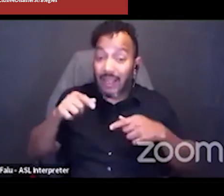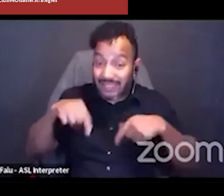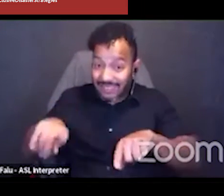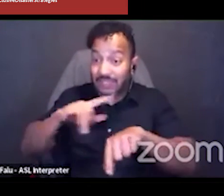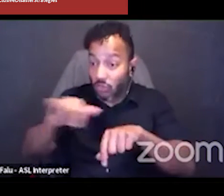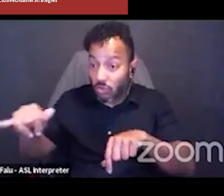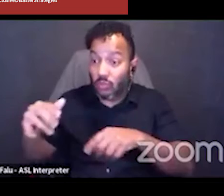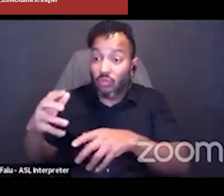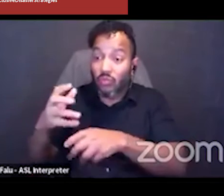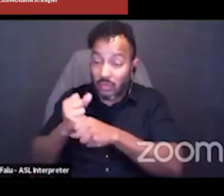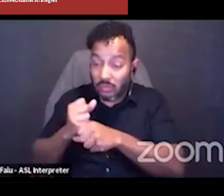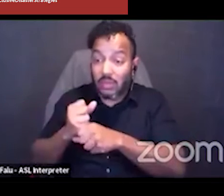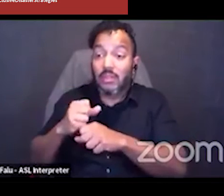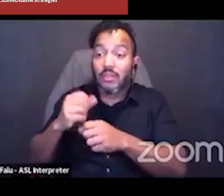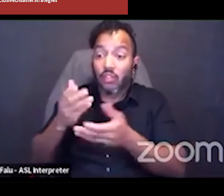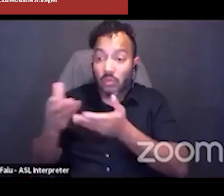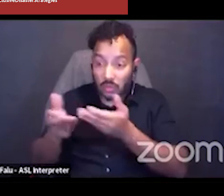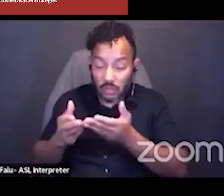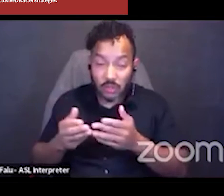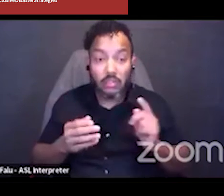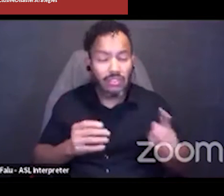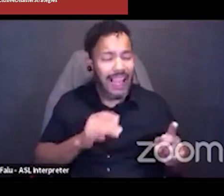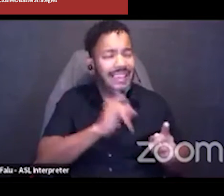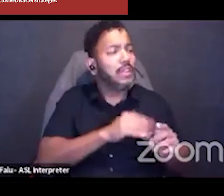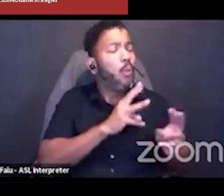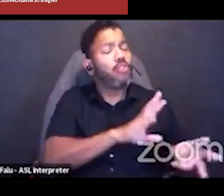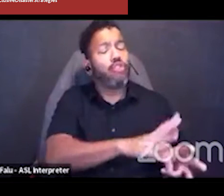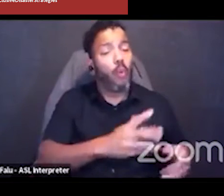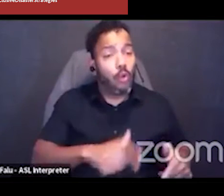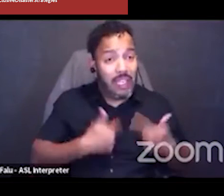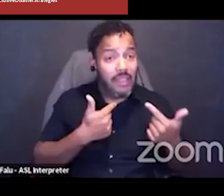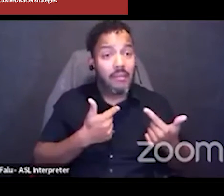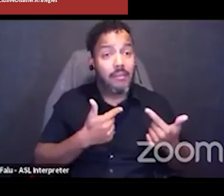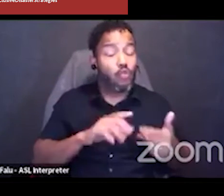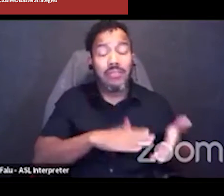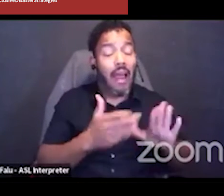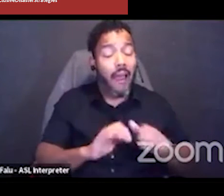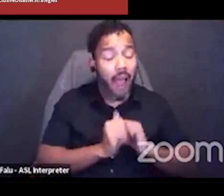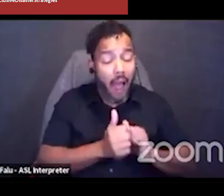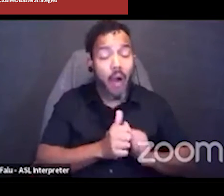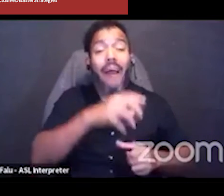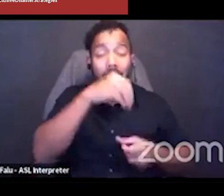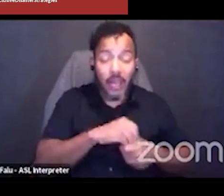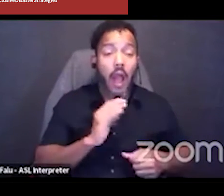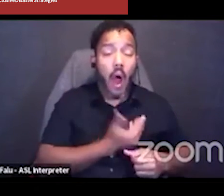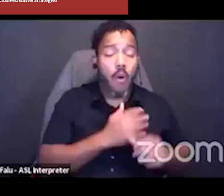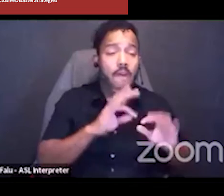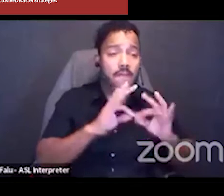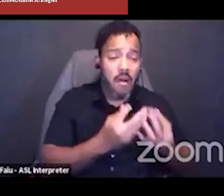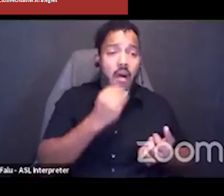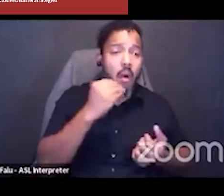After the Social Security act with entitlement for nursing situation, that's everything afterwards,